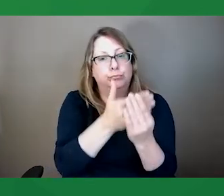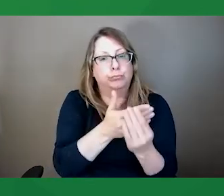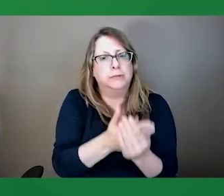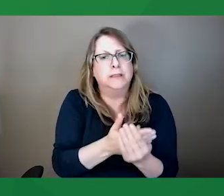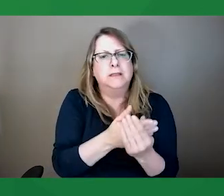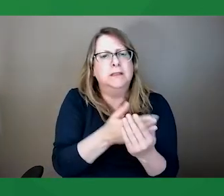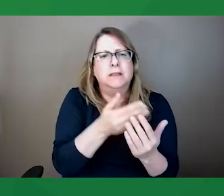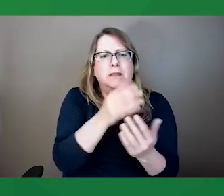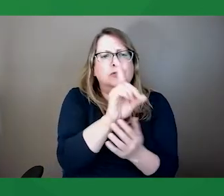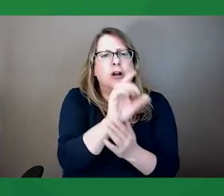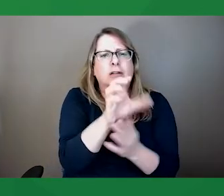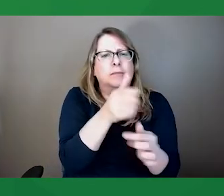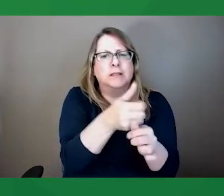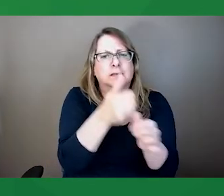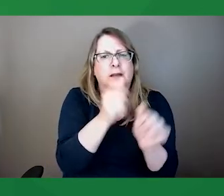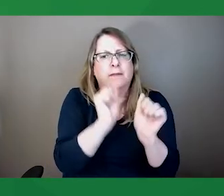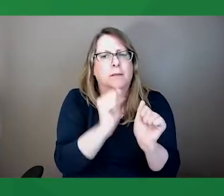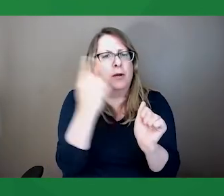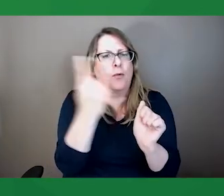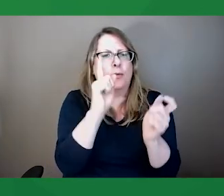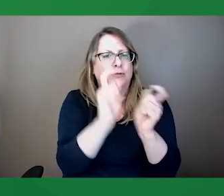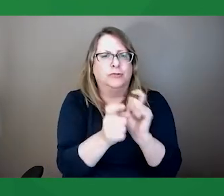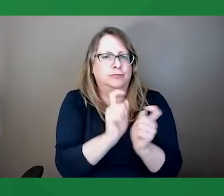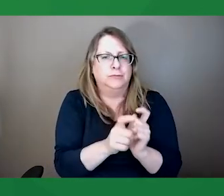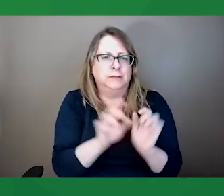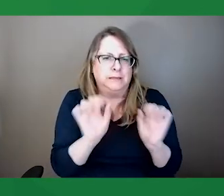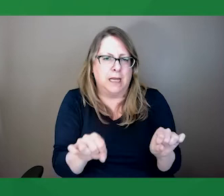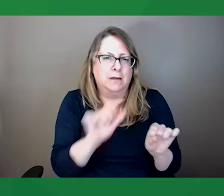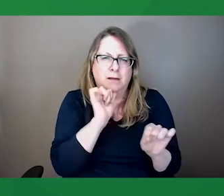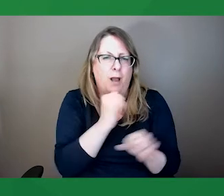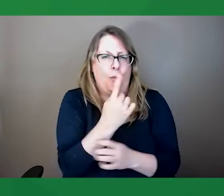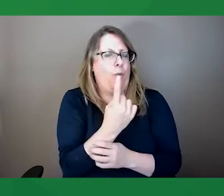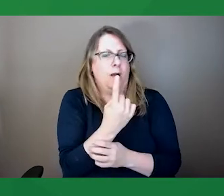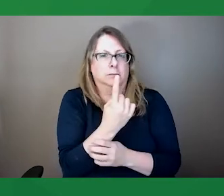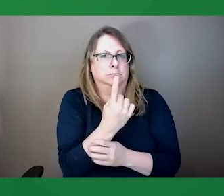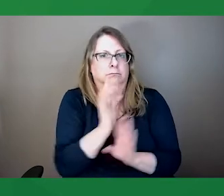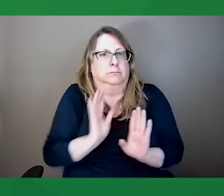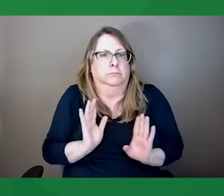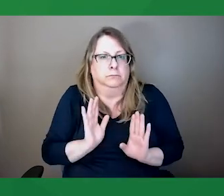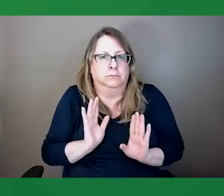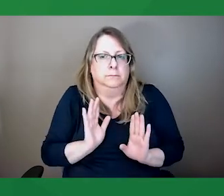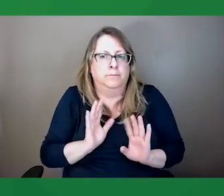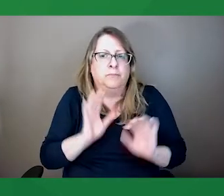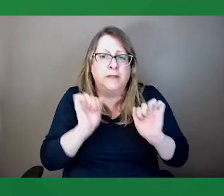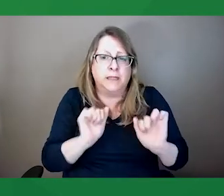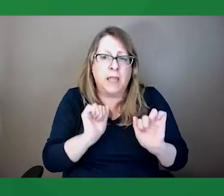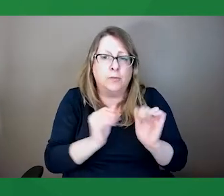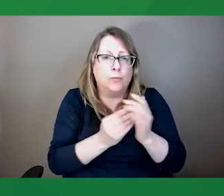You don't have to have it all at once and you, so, you know you can always grow with it.